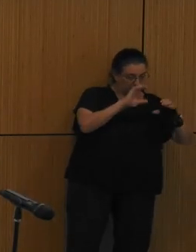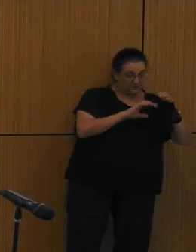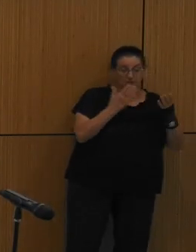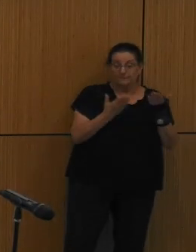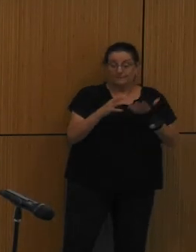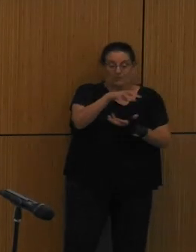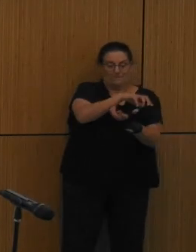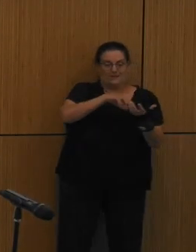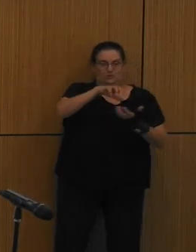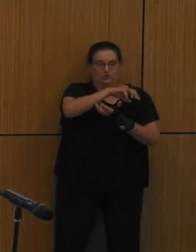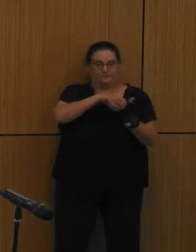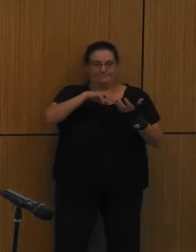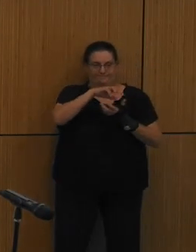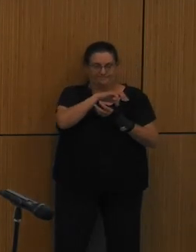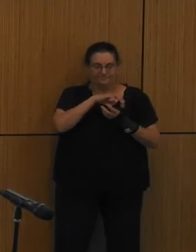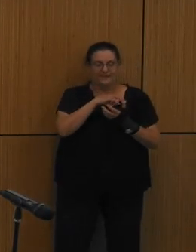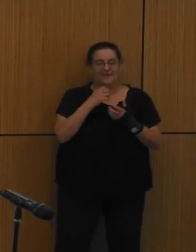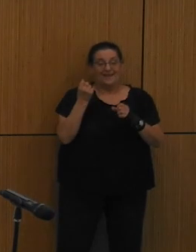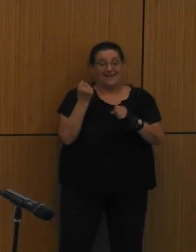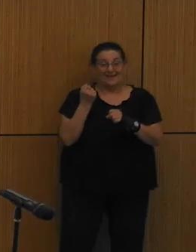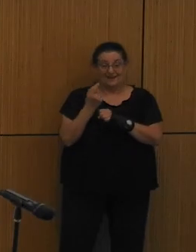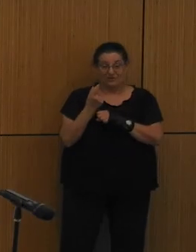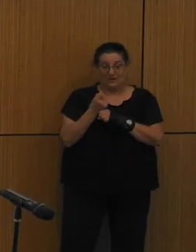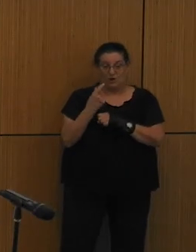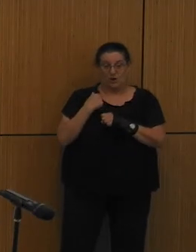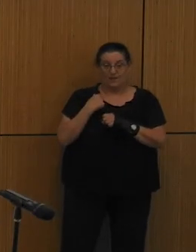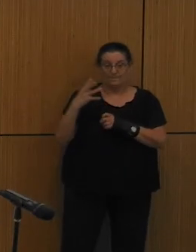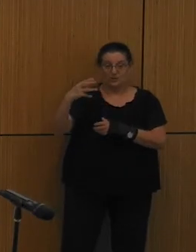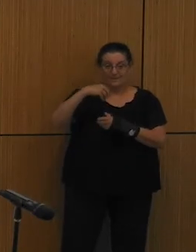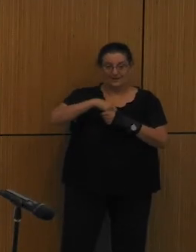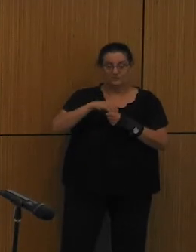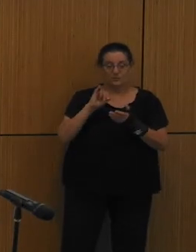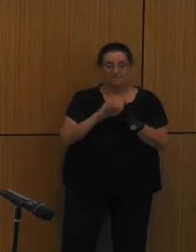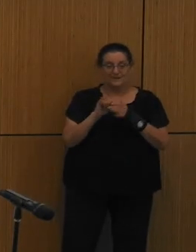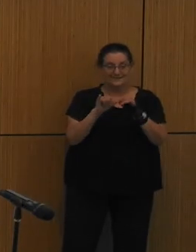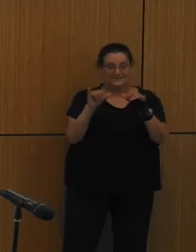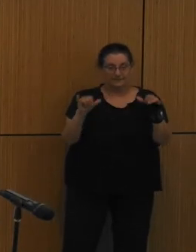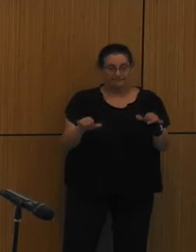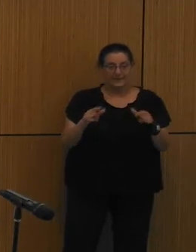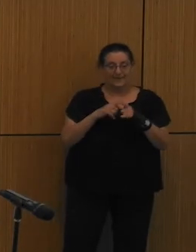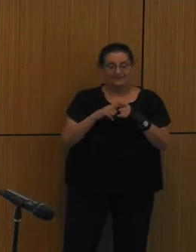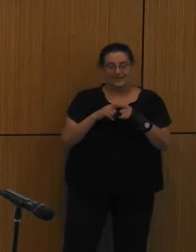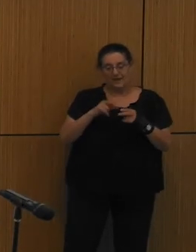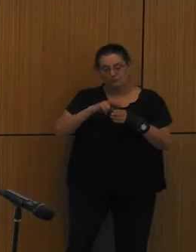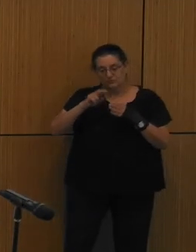I've got three here. I put them into my chromatography system and they come out as individual peaks.